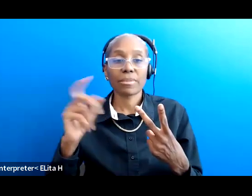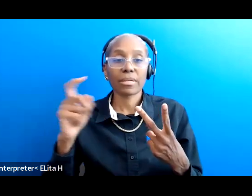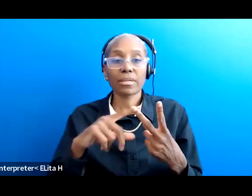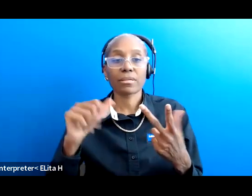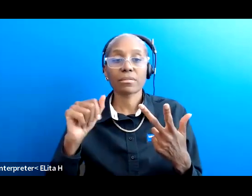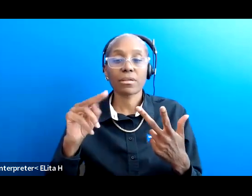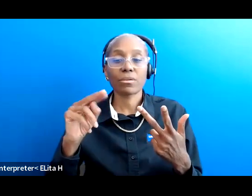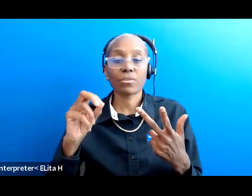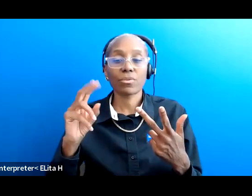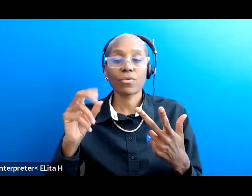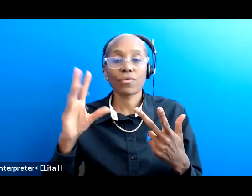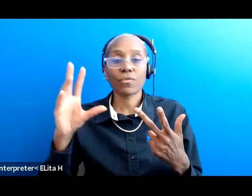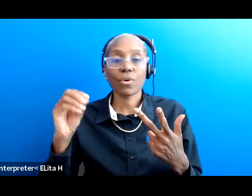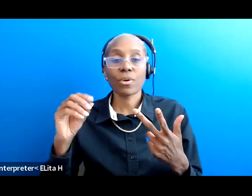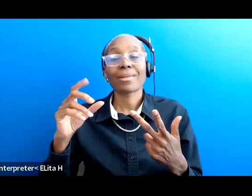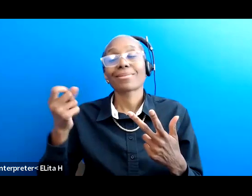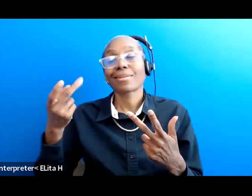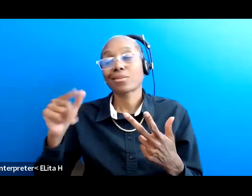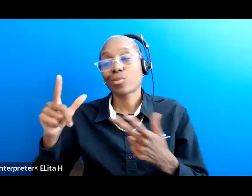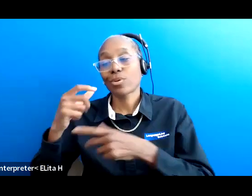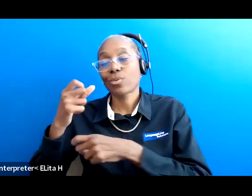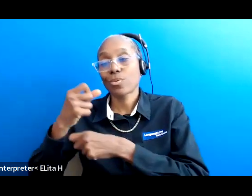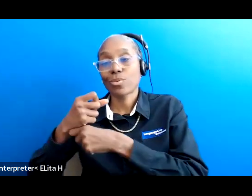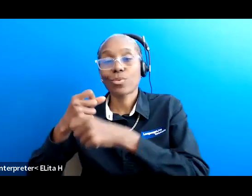Now those are for spinal cord injured people, but it might be before you